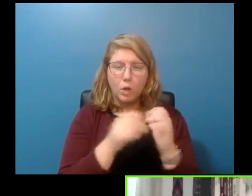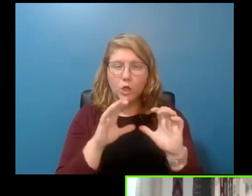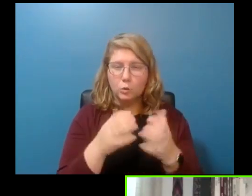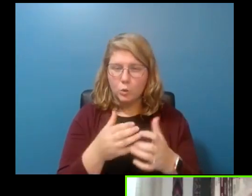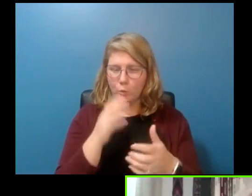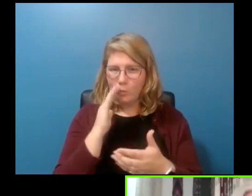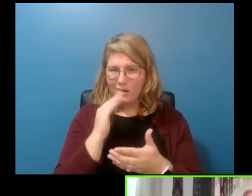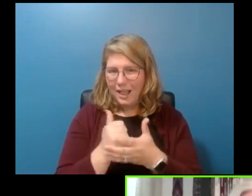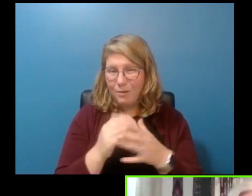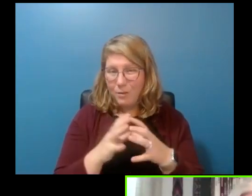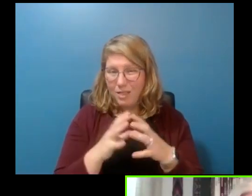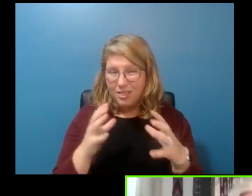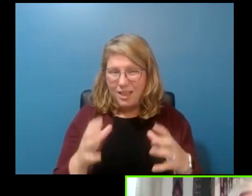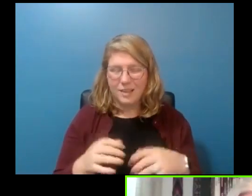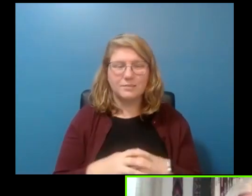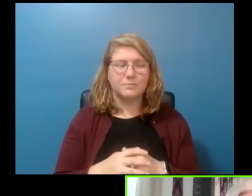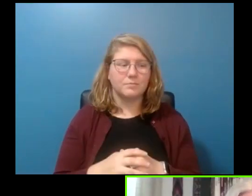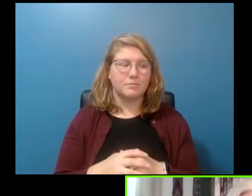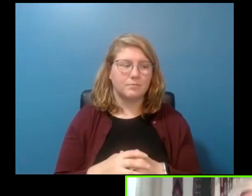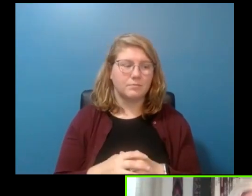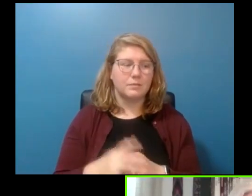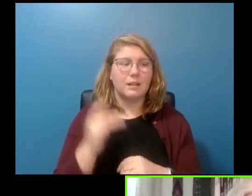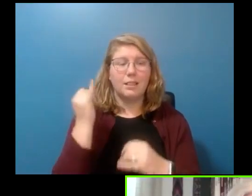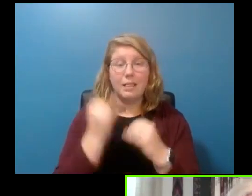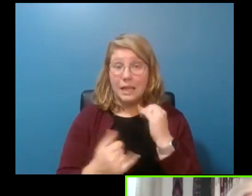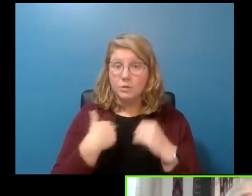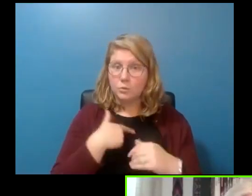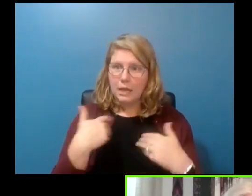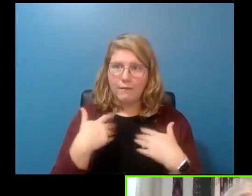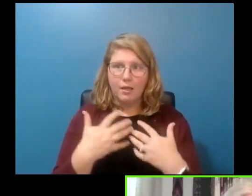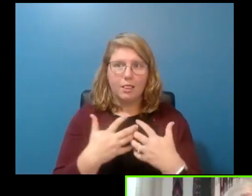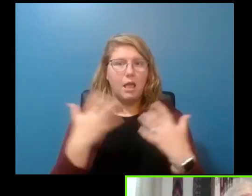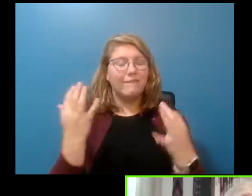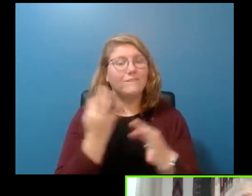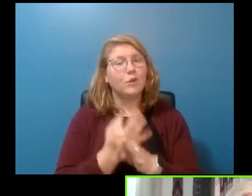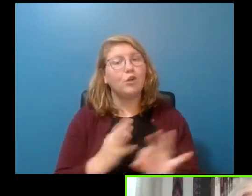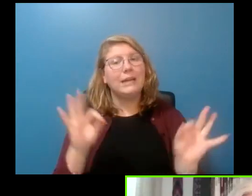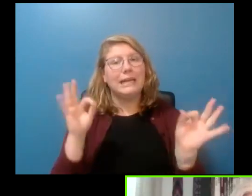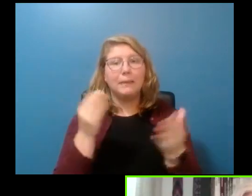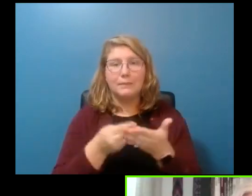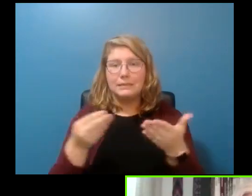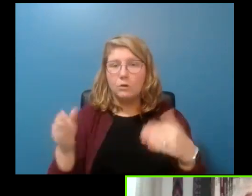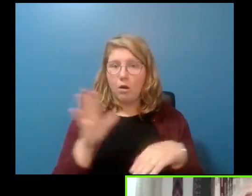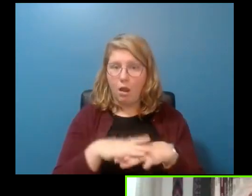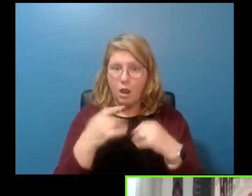illness before the pandemic, they are in full-blown crisis right now. They could make it